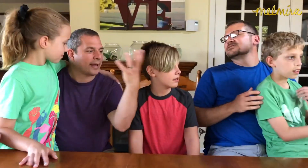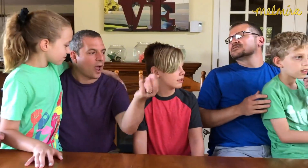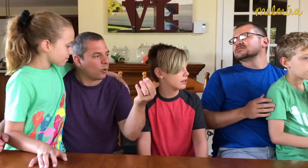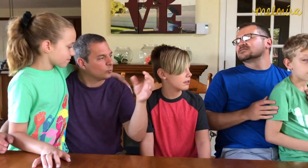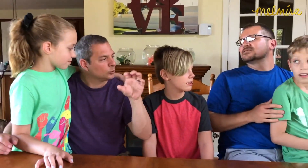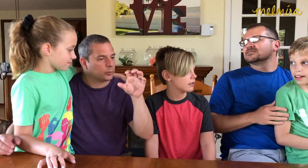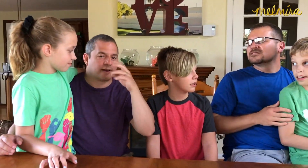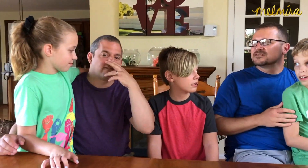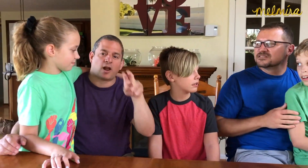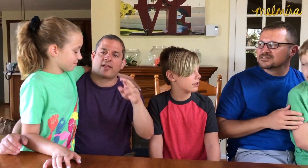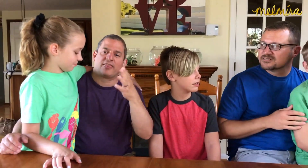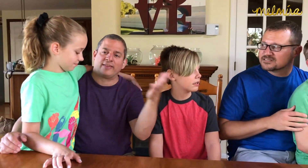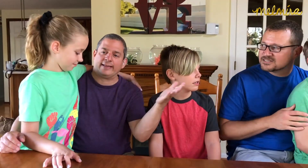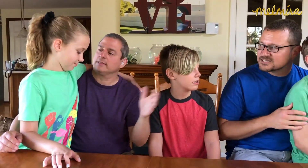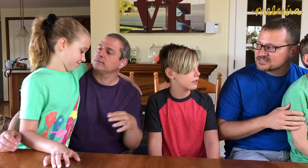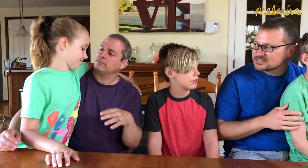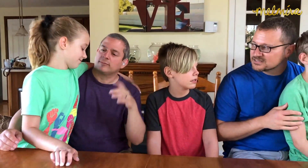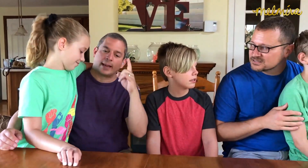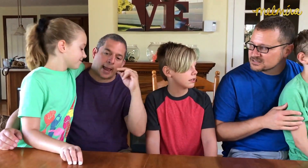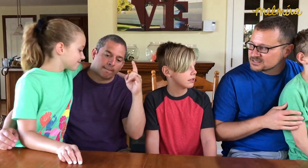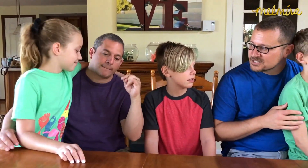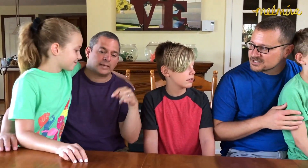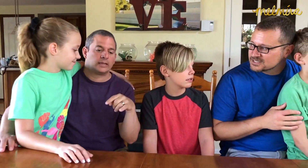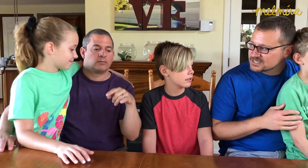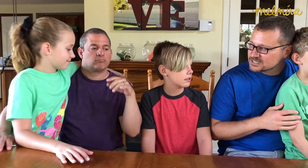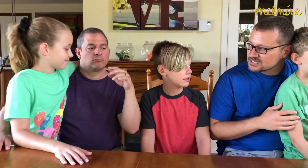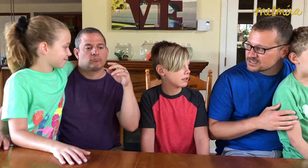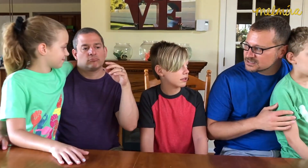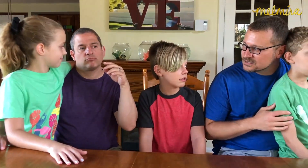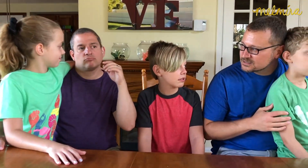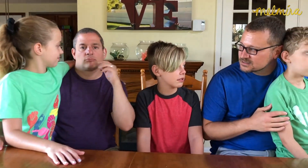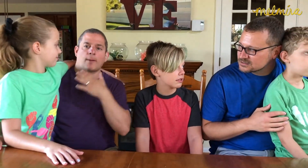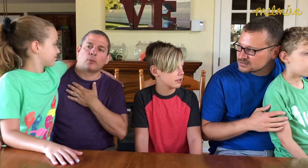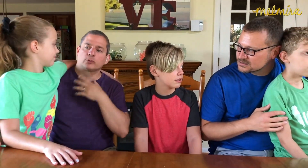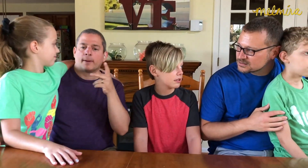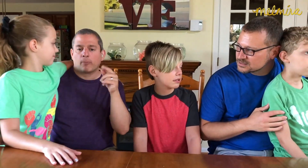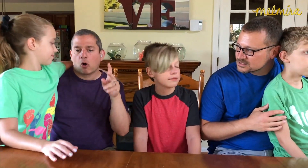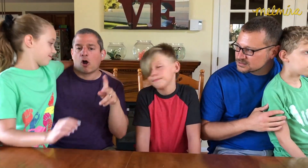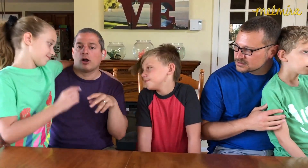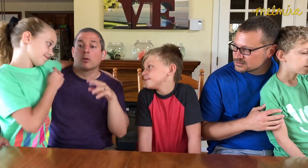We went out and do fun things. Camping, amusement parks,